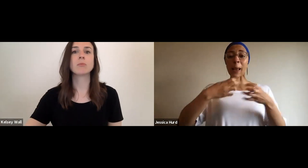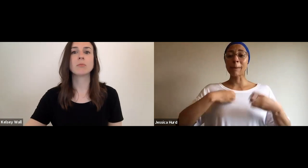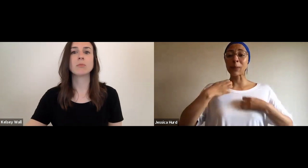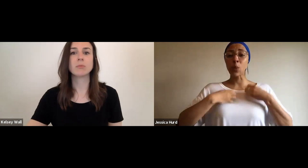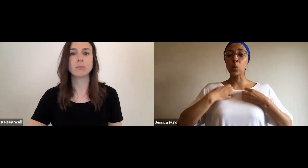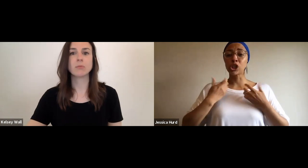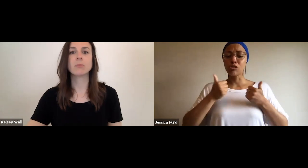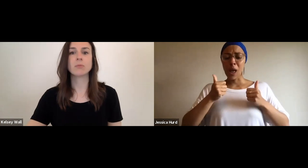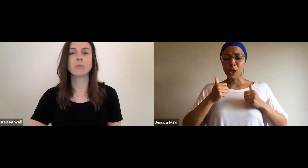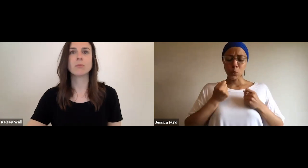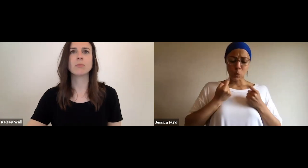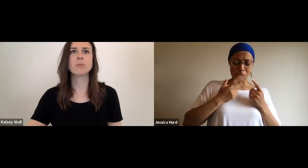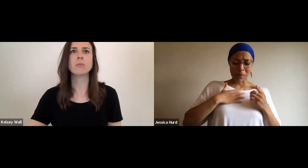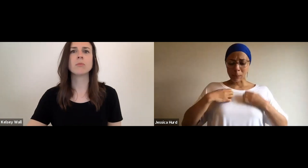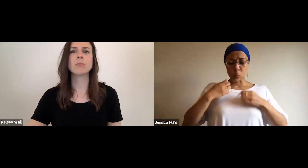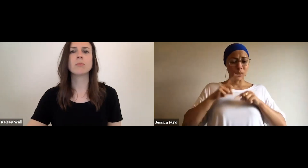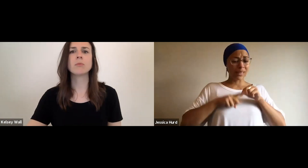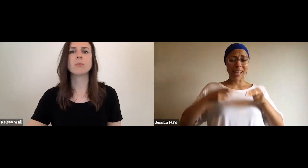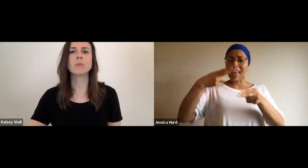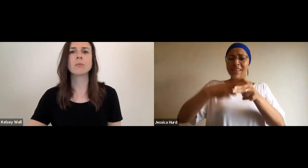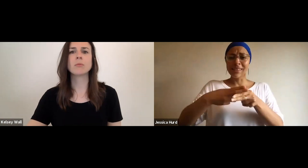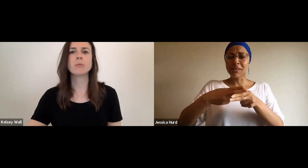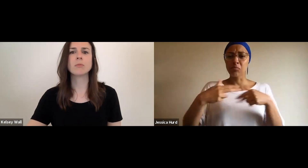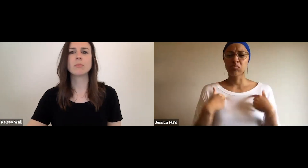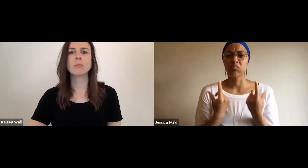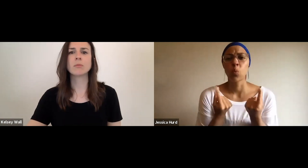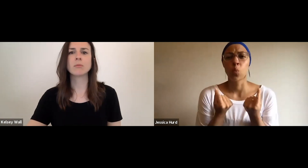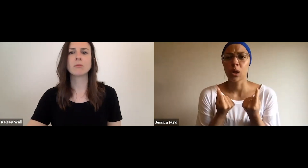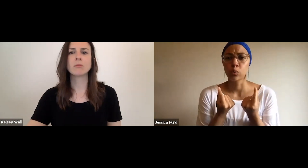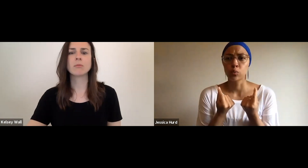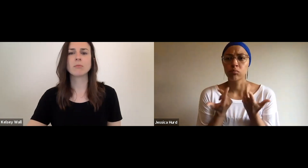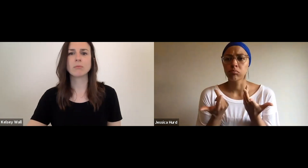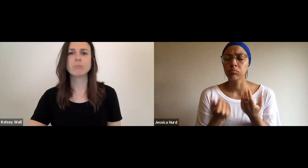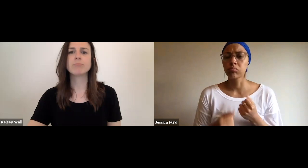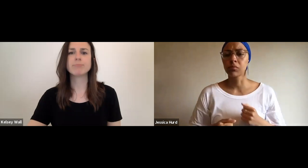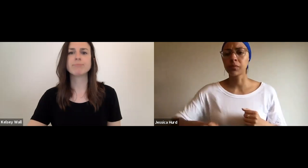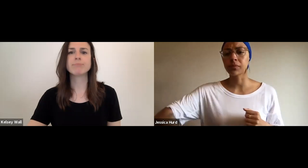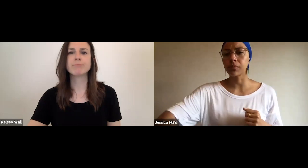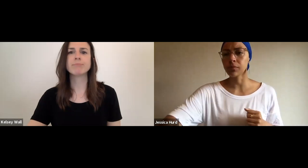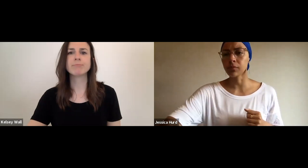The next one asked, "If you cannot "name the emotion that you're feeling, what do you do instead?"